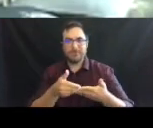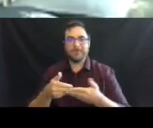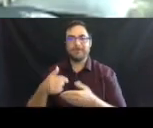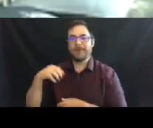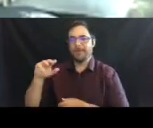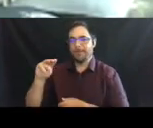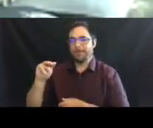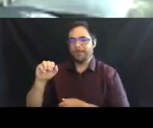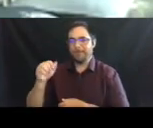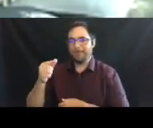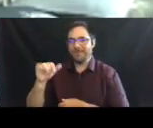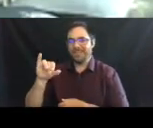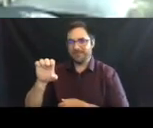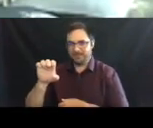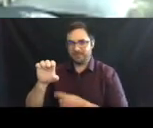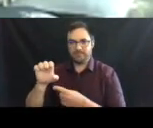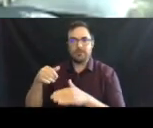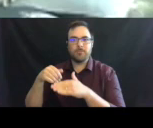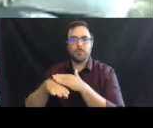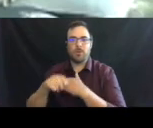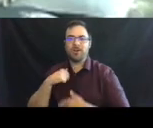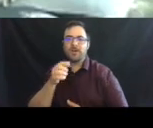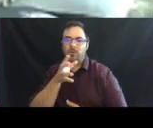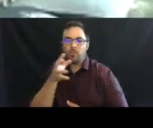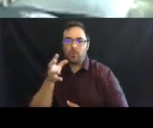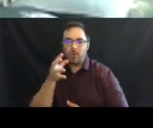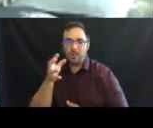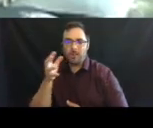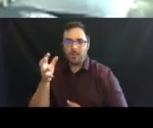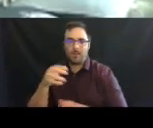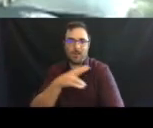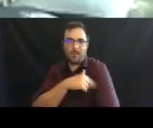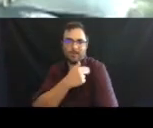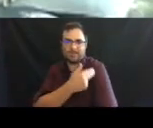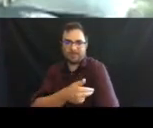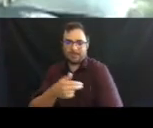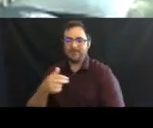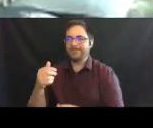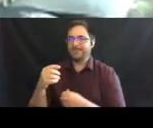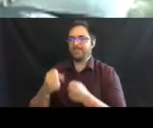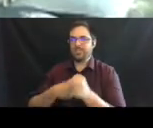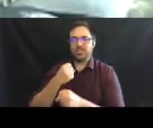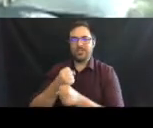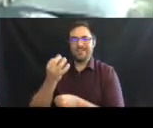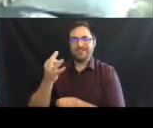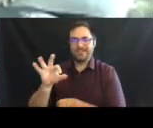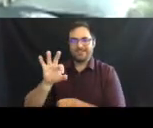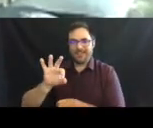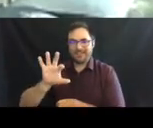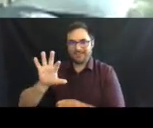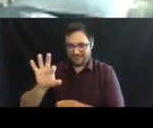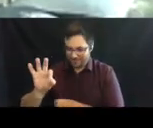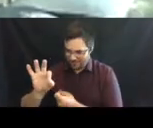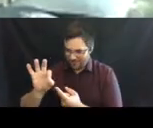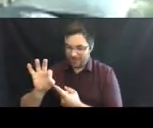hospital. So in 1999, the state of Wisconsin passed universal newborn hearing screening legislation.